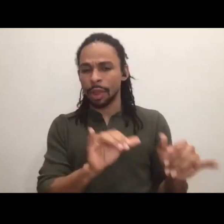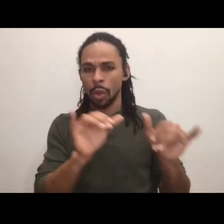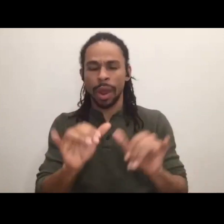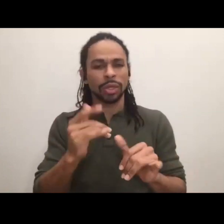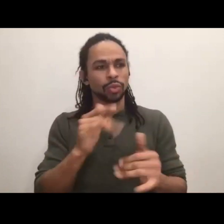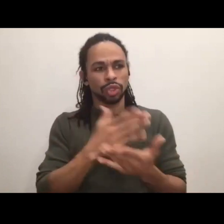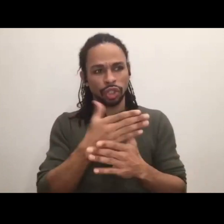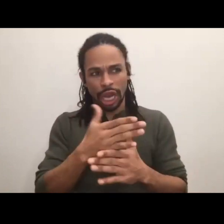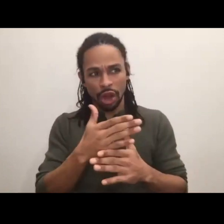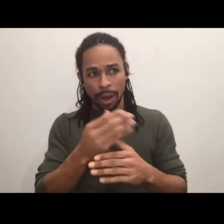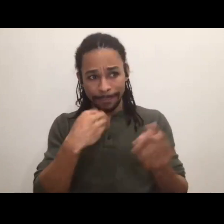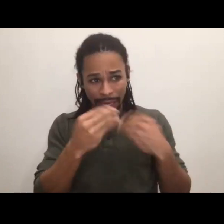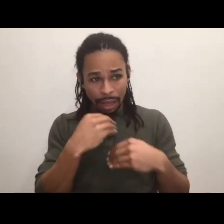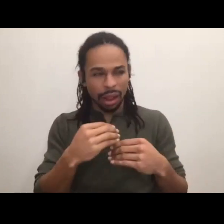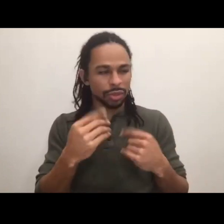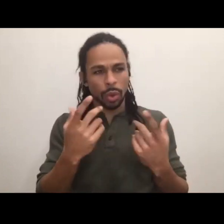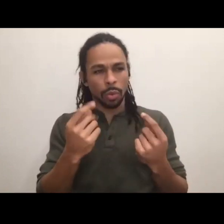Totally. >> This is Sarah, I was super, super late. Sorry, everybody. Hi, Bojana, it's Sarah. >> Hey!